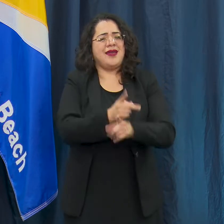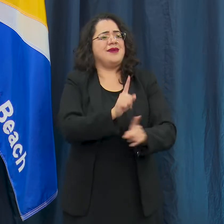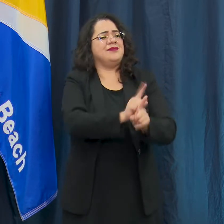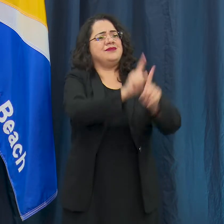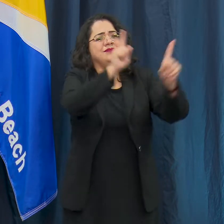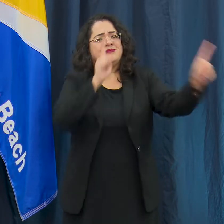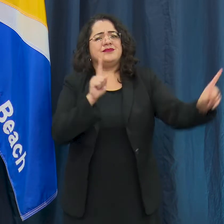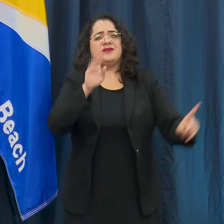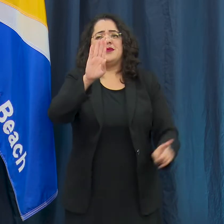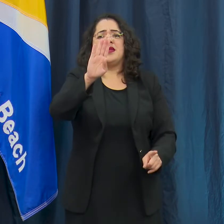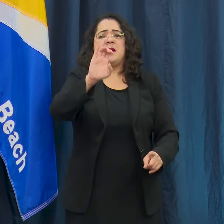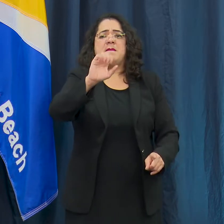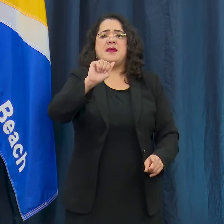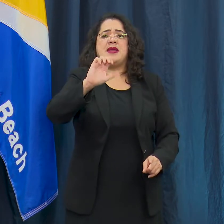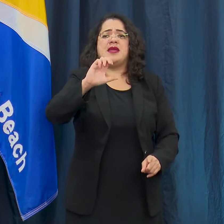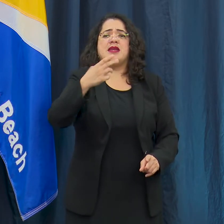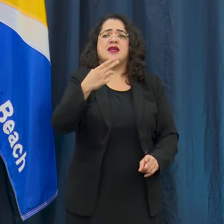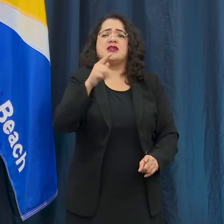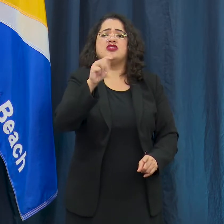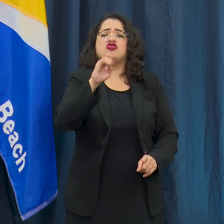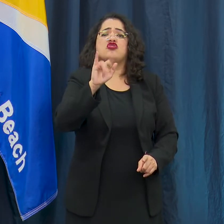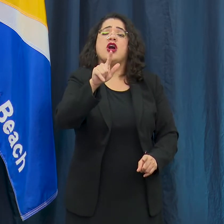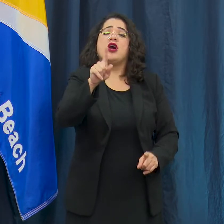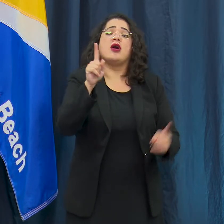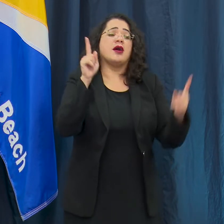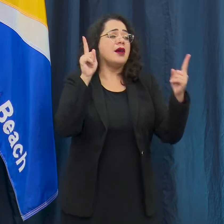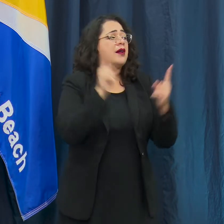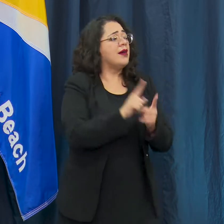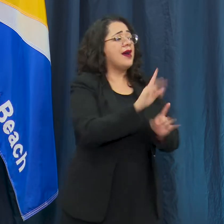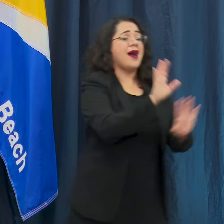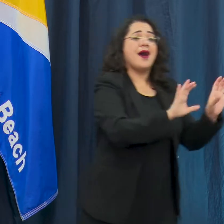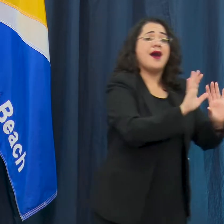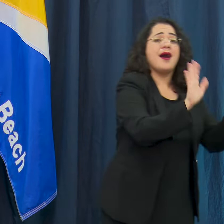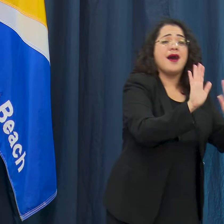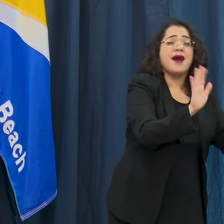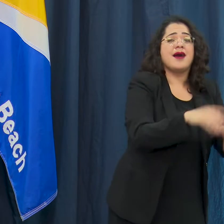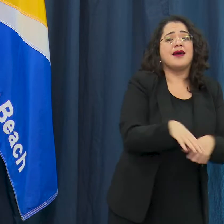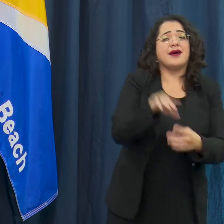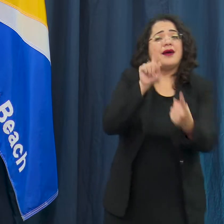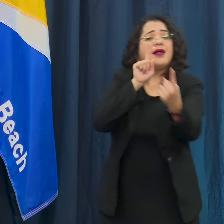should be walking by and stopping people to chat. The beaches and parks are still